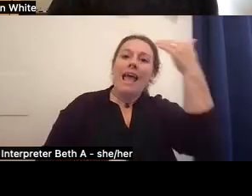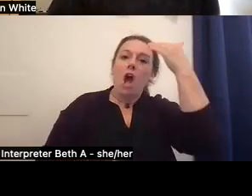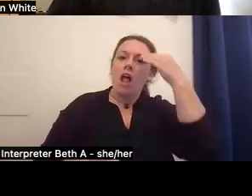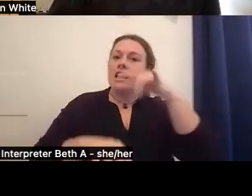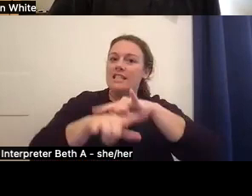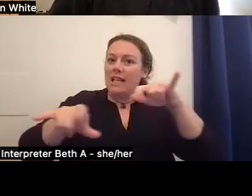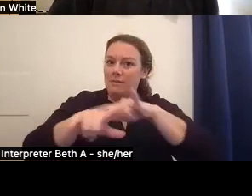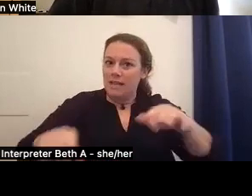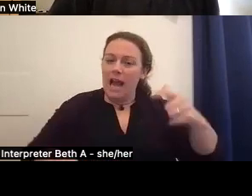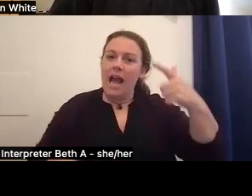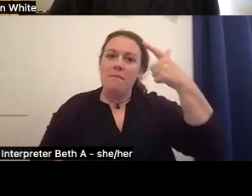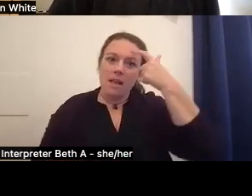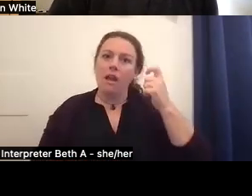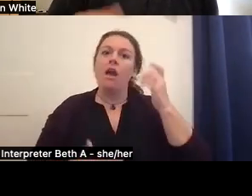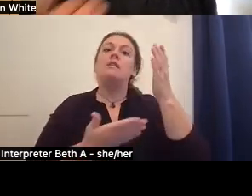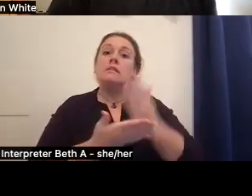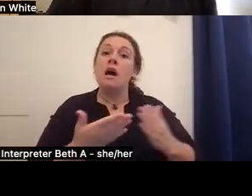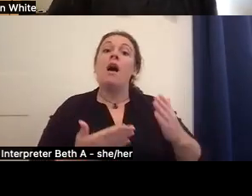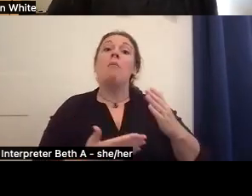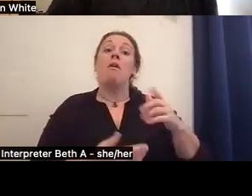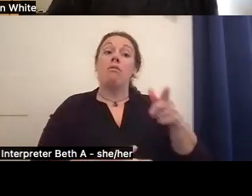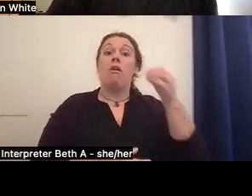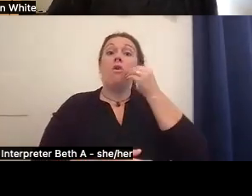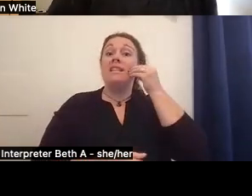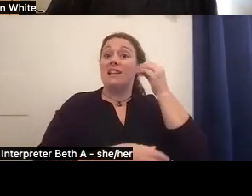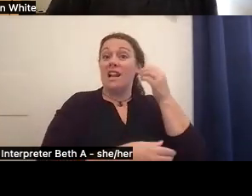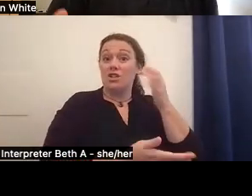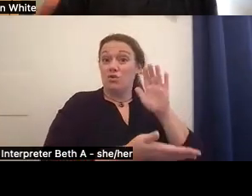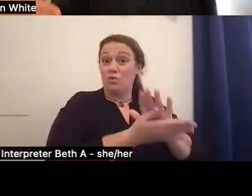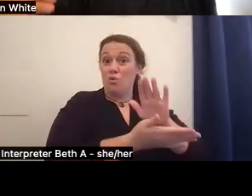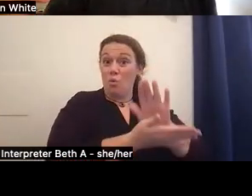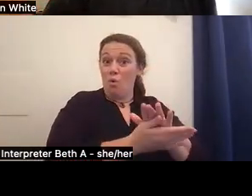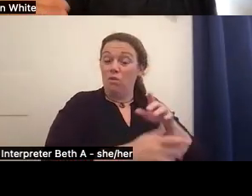the damages done by the residential schools but we need access to this material and we need the